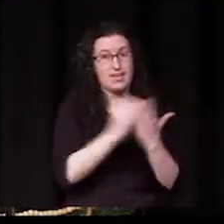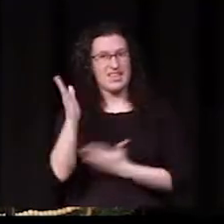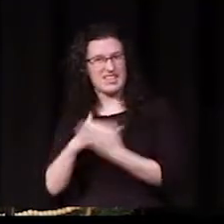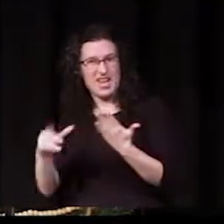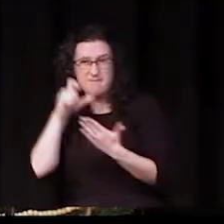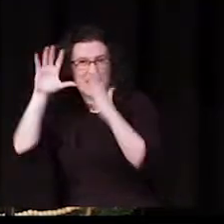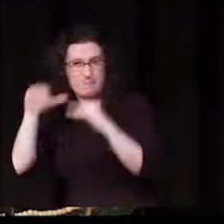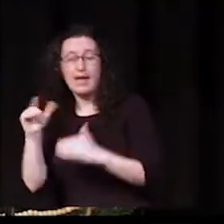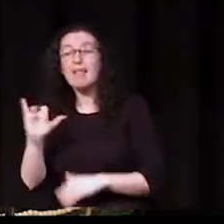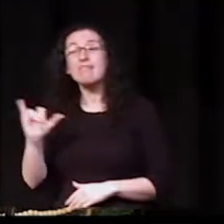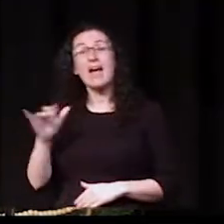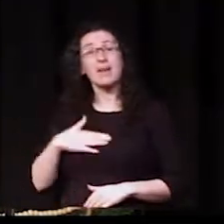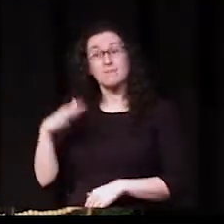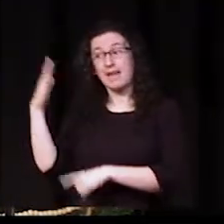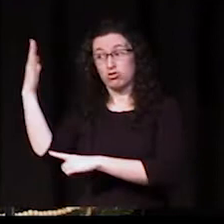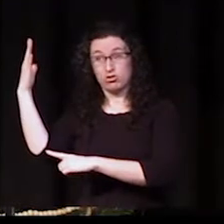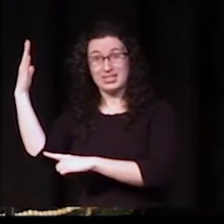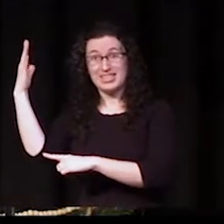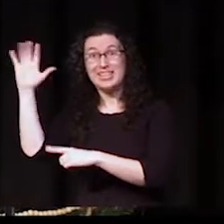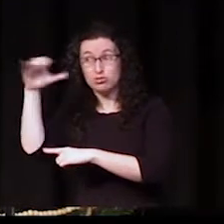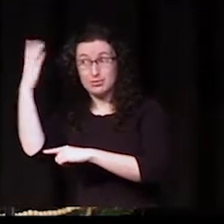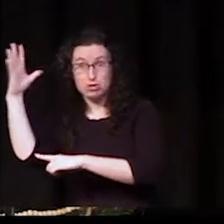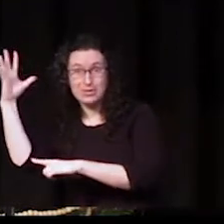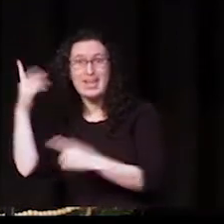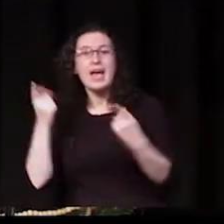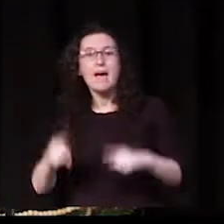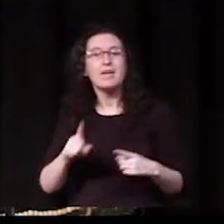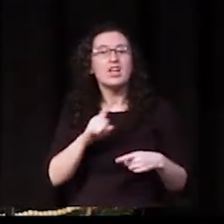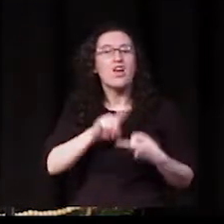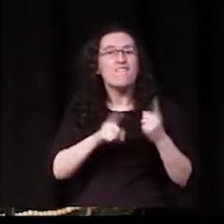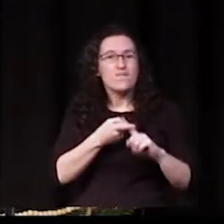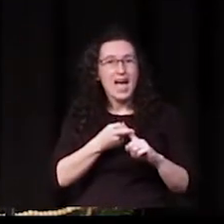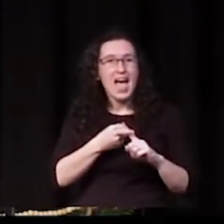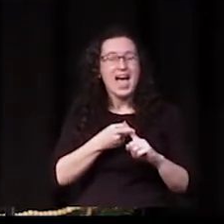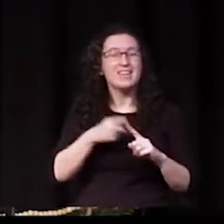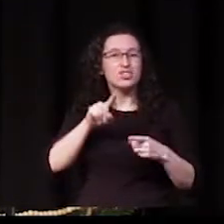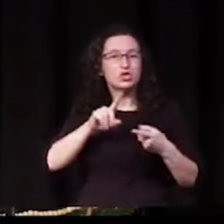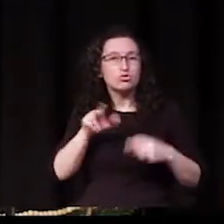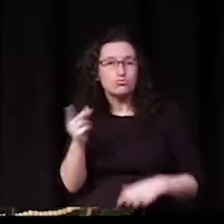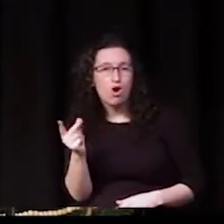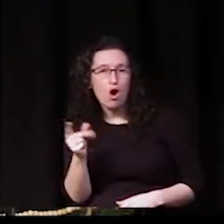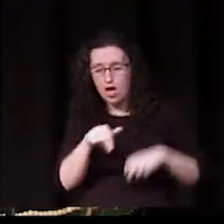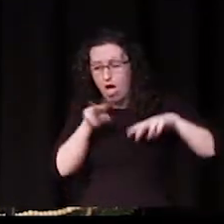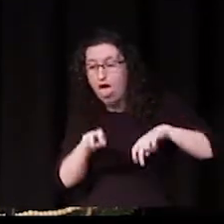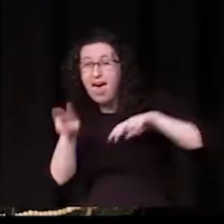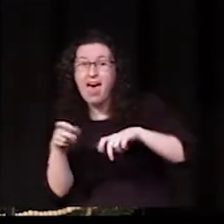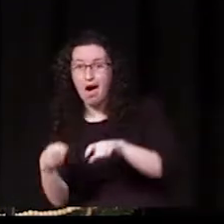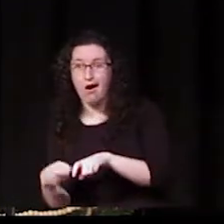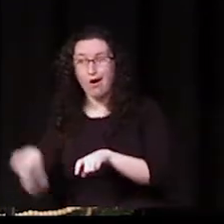who ran into my living room and peed on my Christmas tree. For some of you though, the disappointments